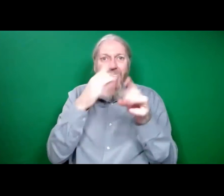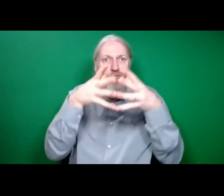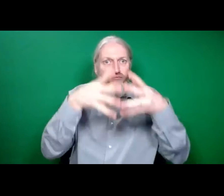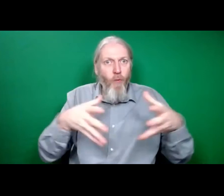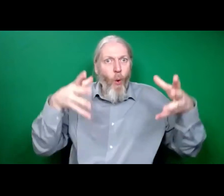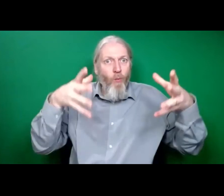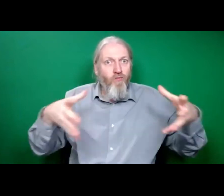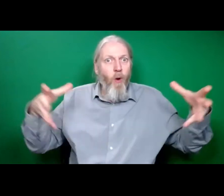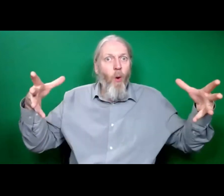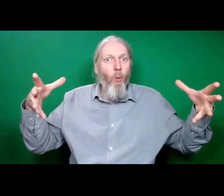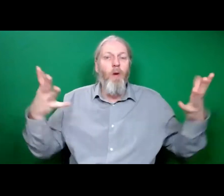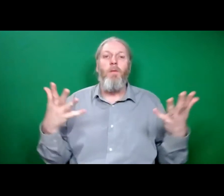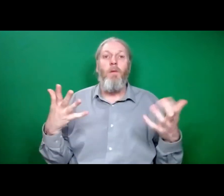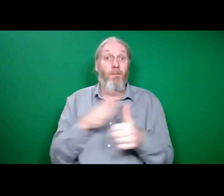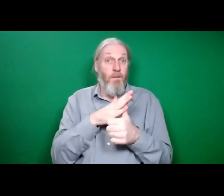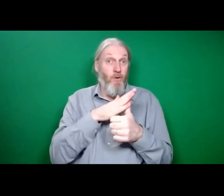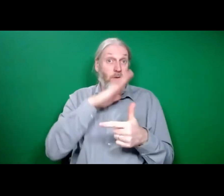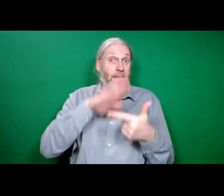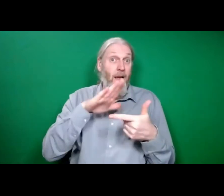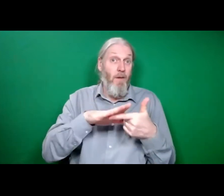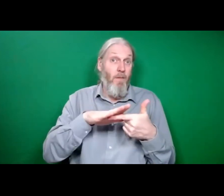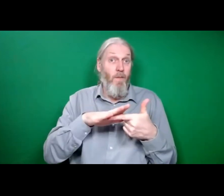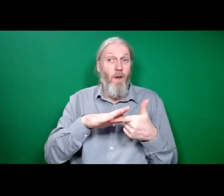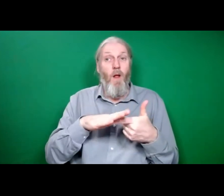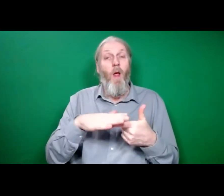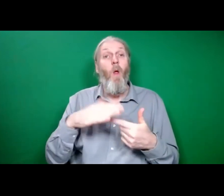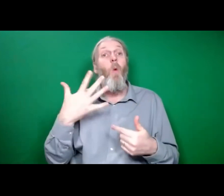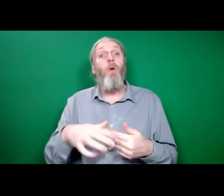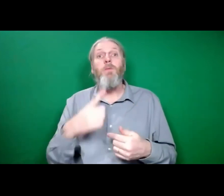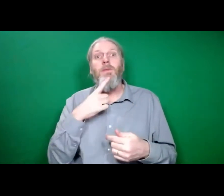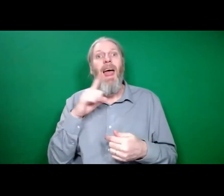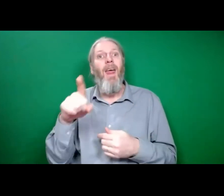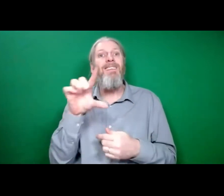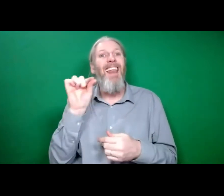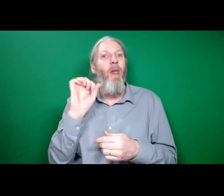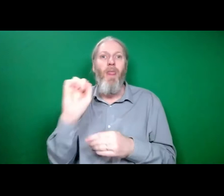So, I think sometimes letting it naturally happen where people can just walk past, instead of, you know, a lot